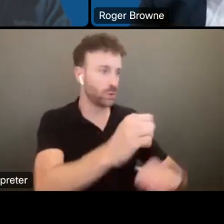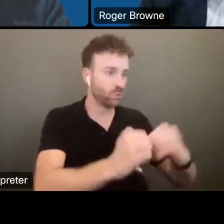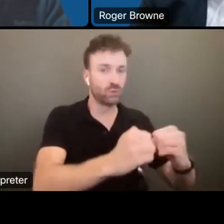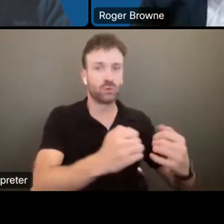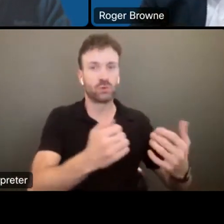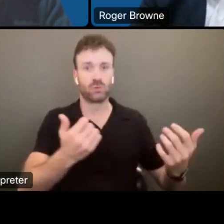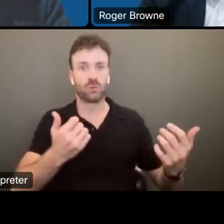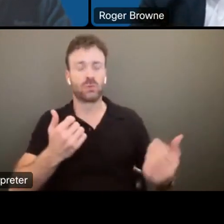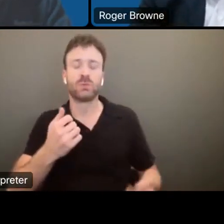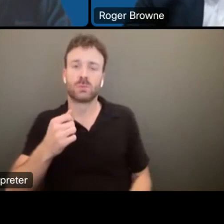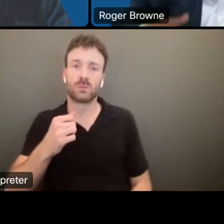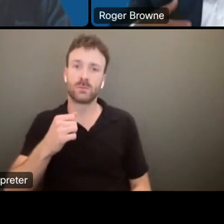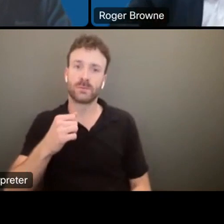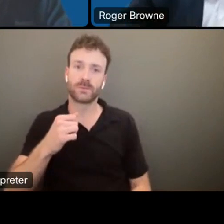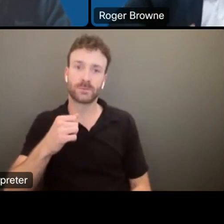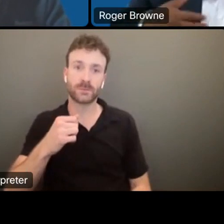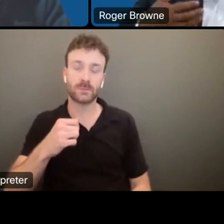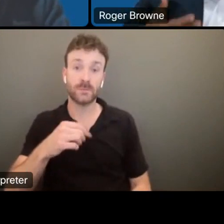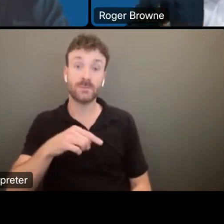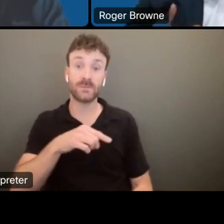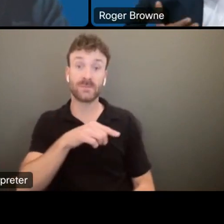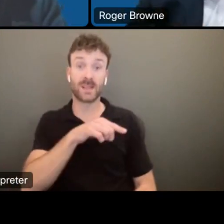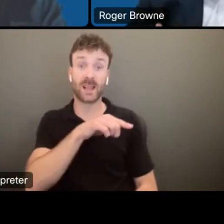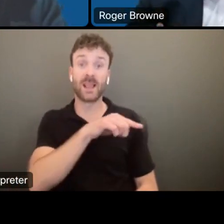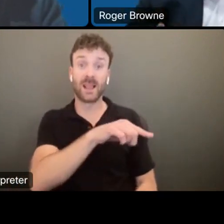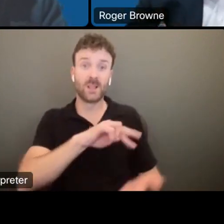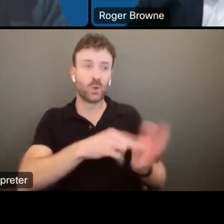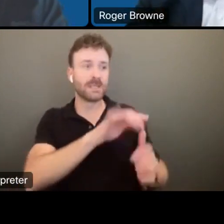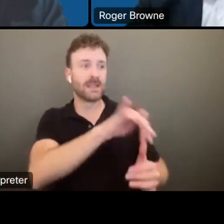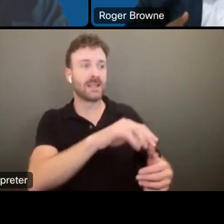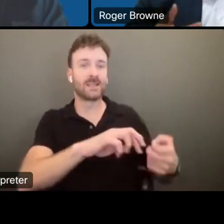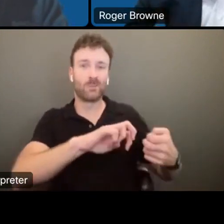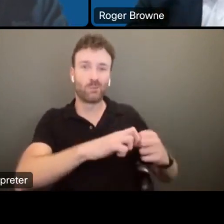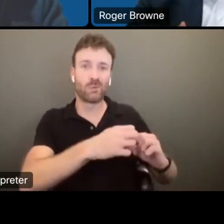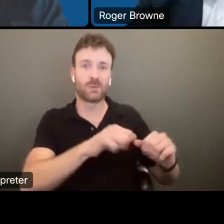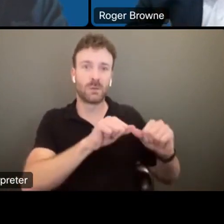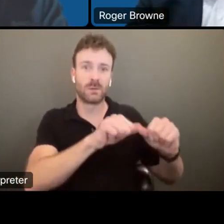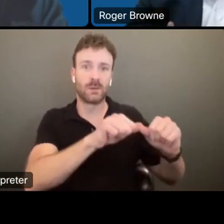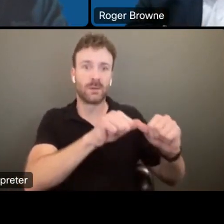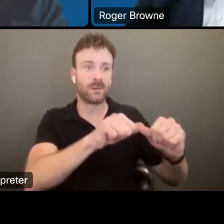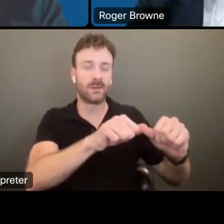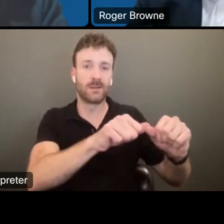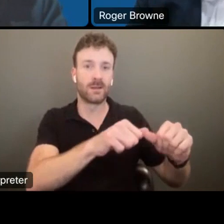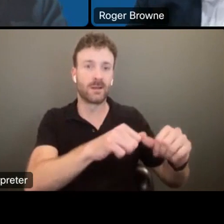this stuff creates this continual problem of inaccessible work zones.